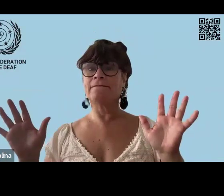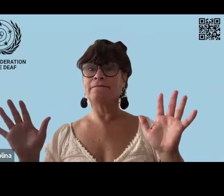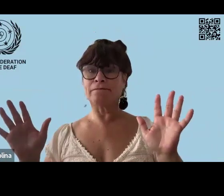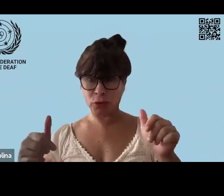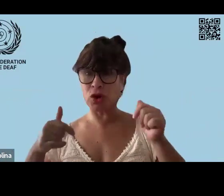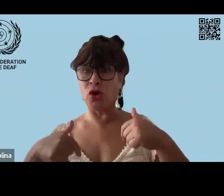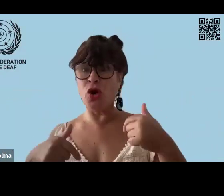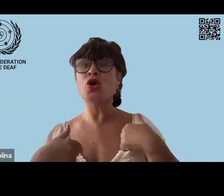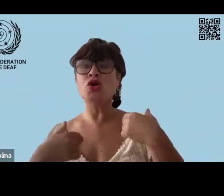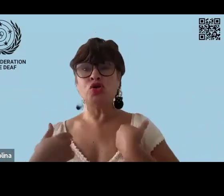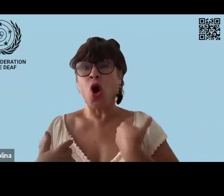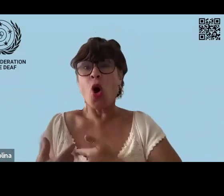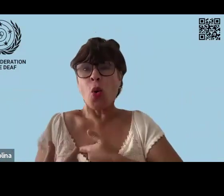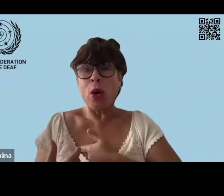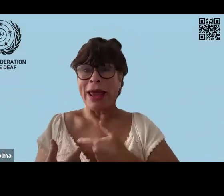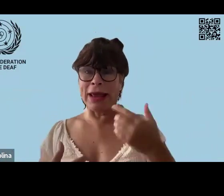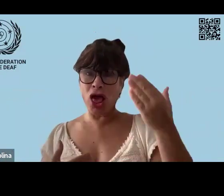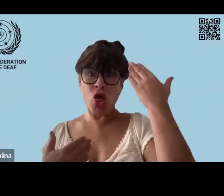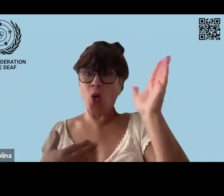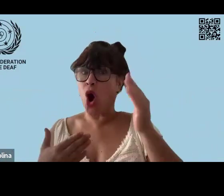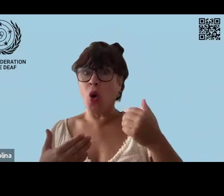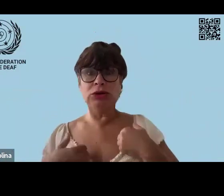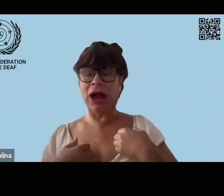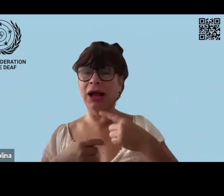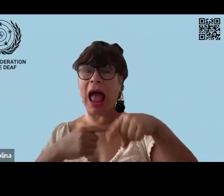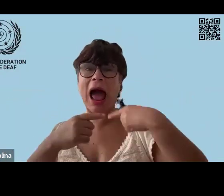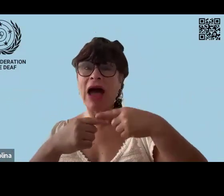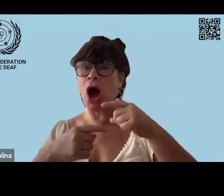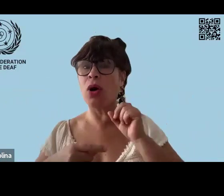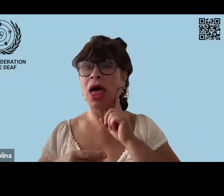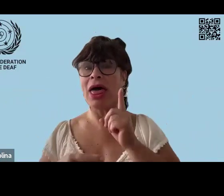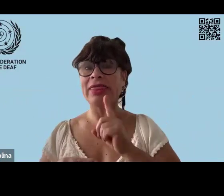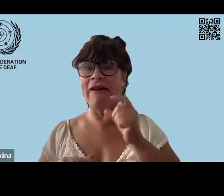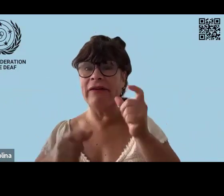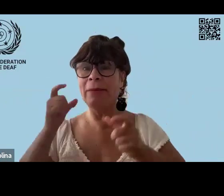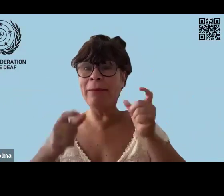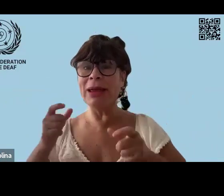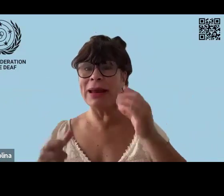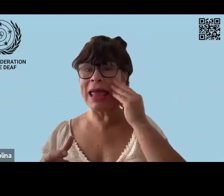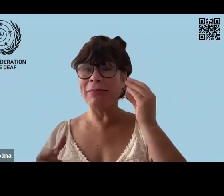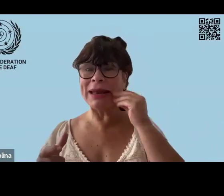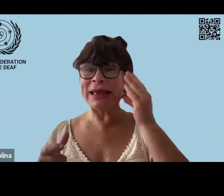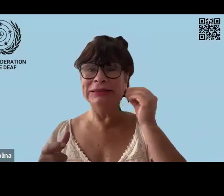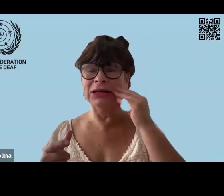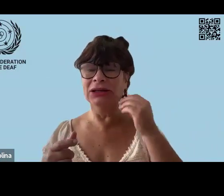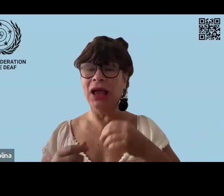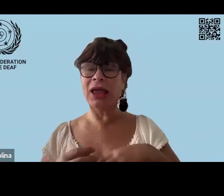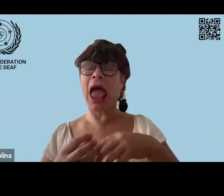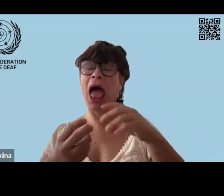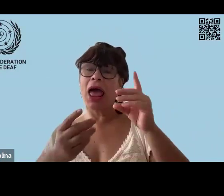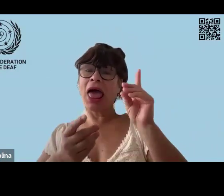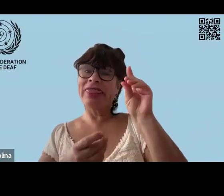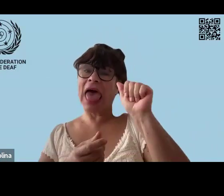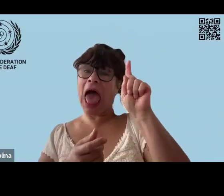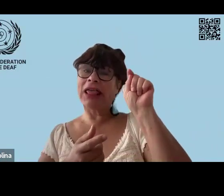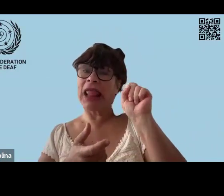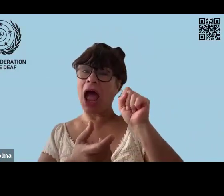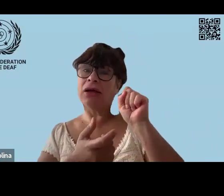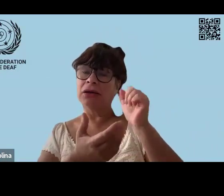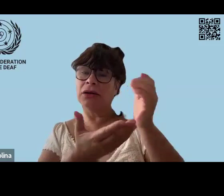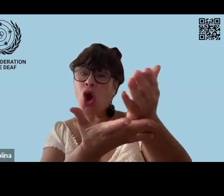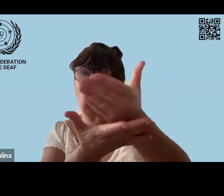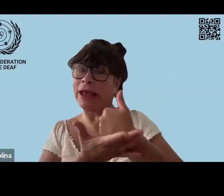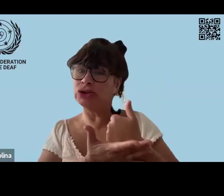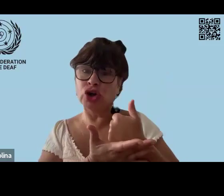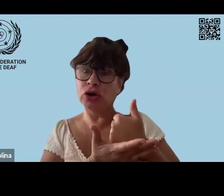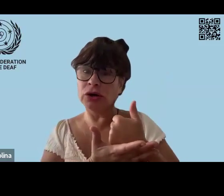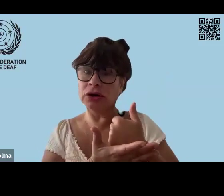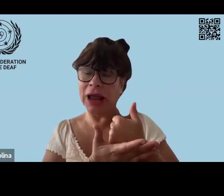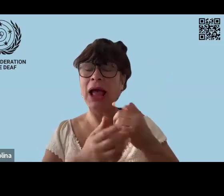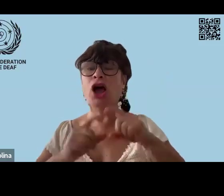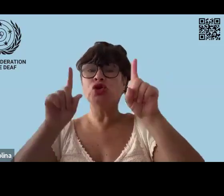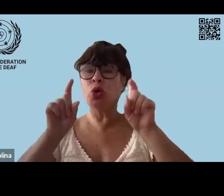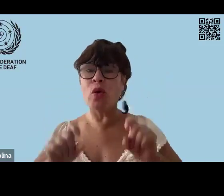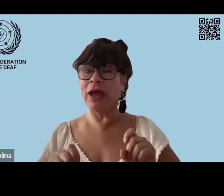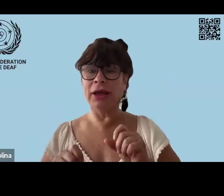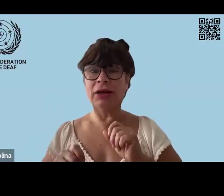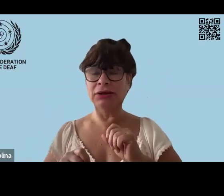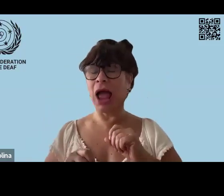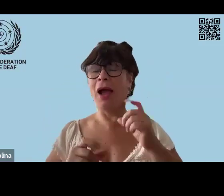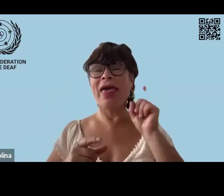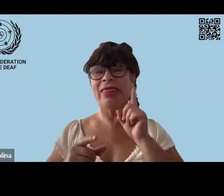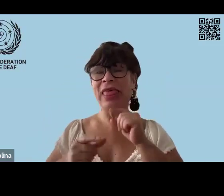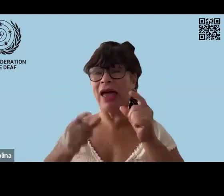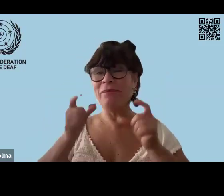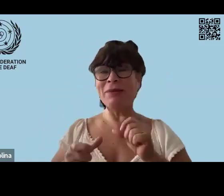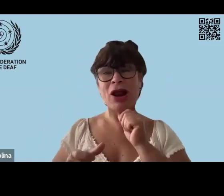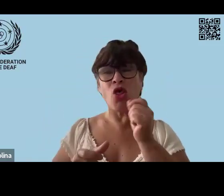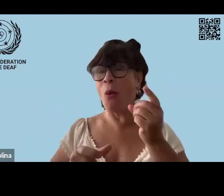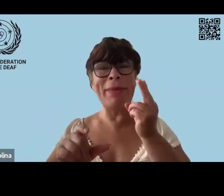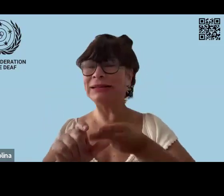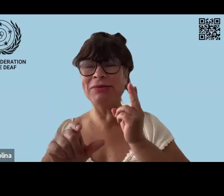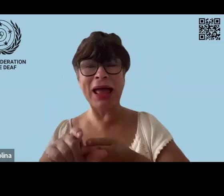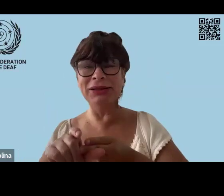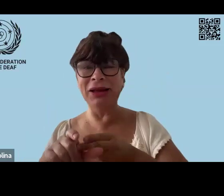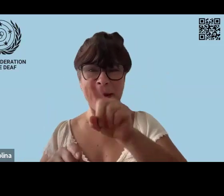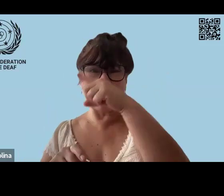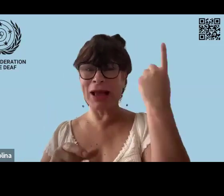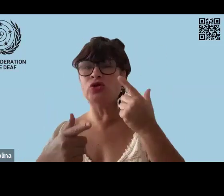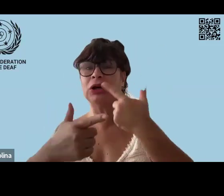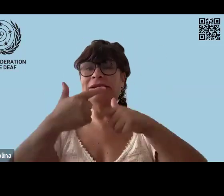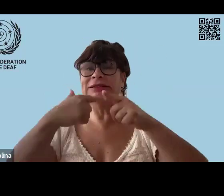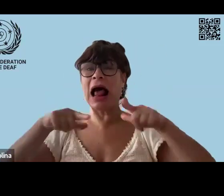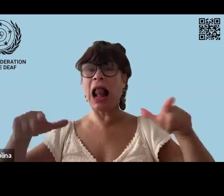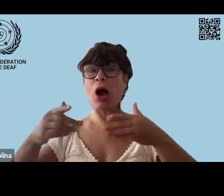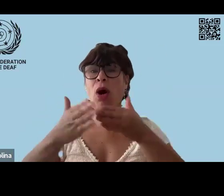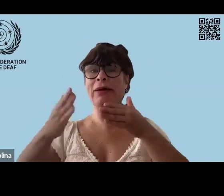So we don't really know about how many deaf people are in the world or what experiences look like across the globe. We haven't been able to collect the data or surveys that would give the accurate representation.